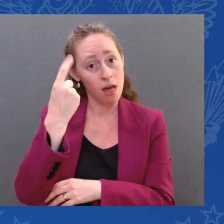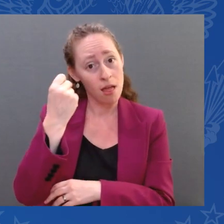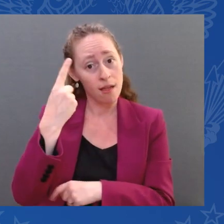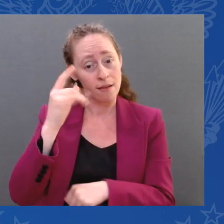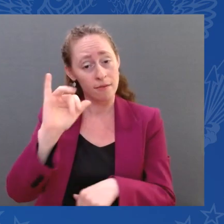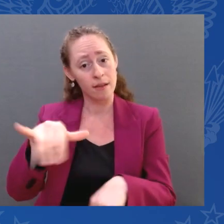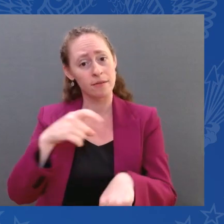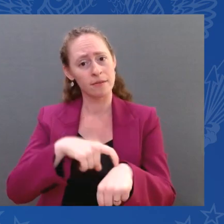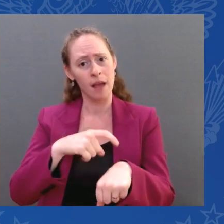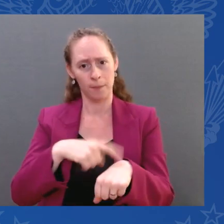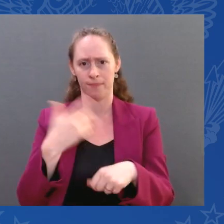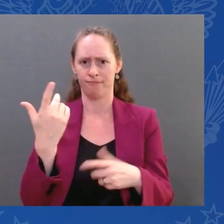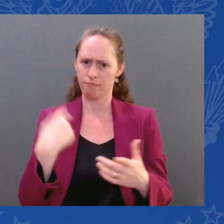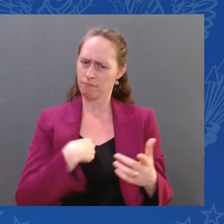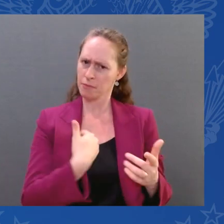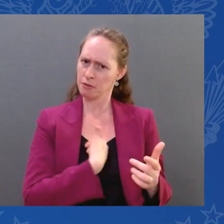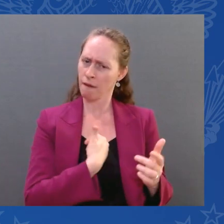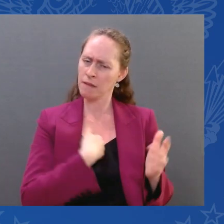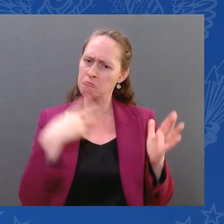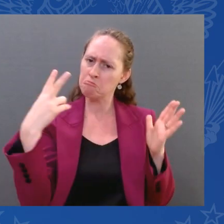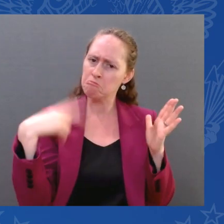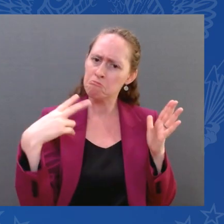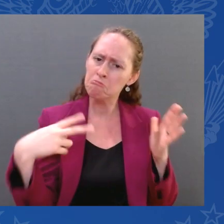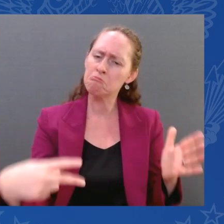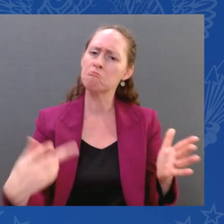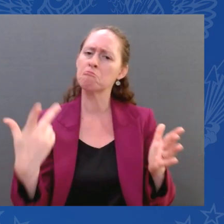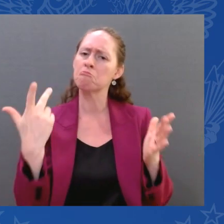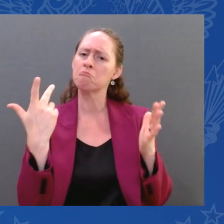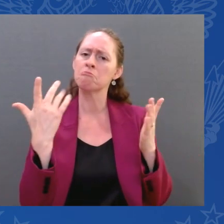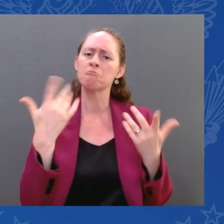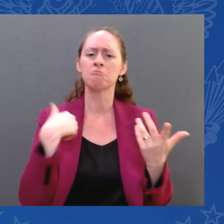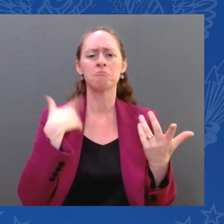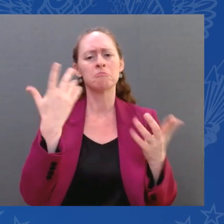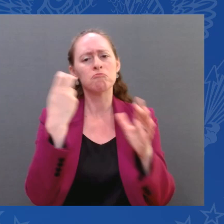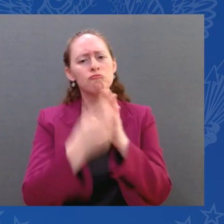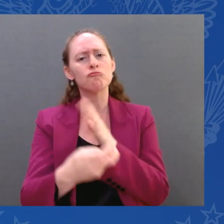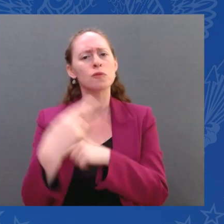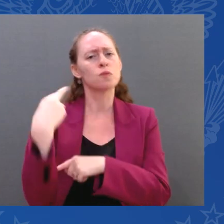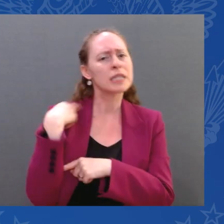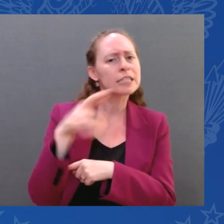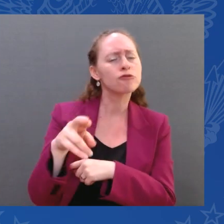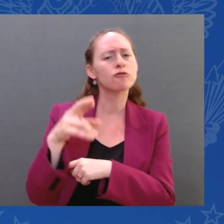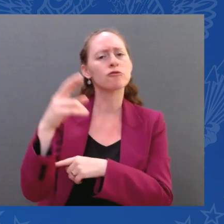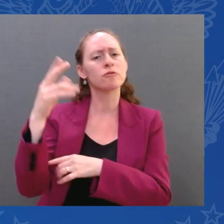And so we finished the conversation is very generous. And he put his hand across the desk